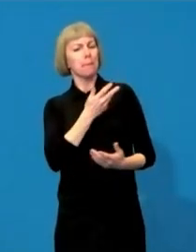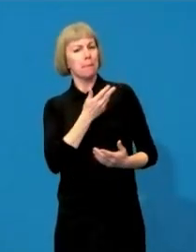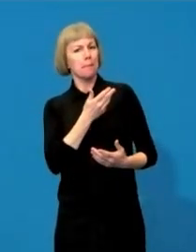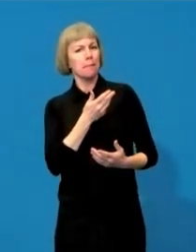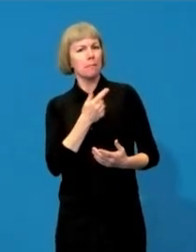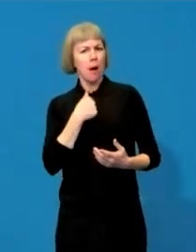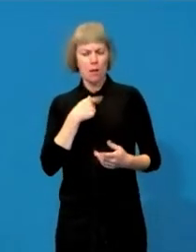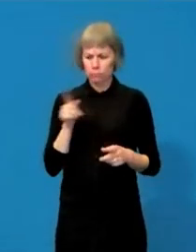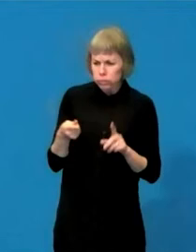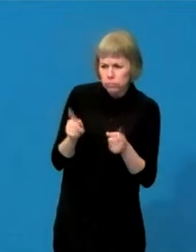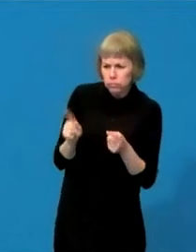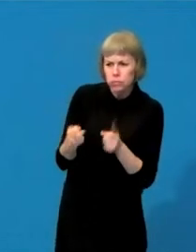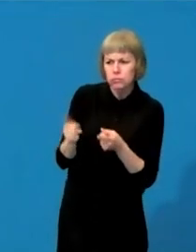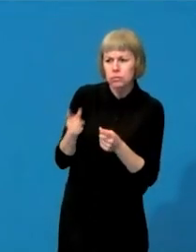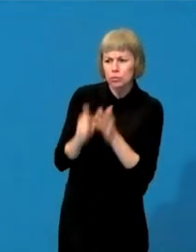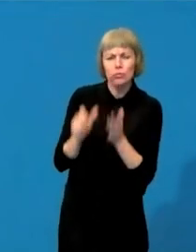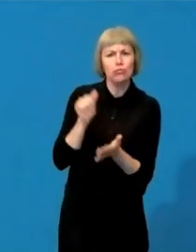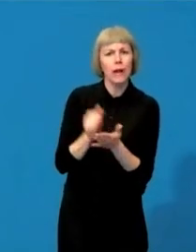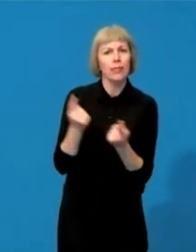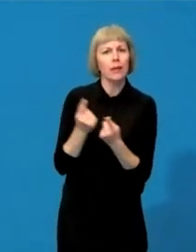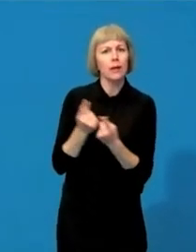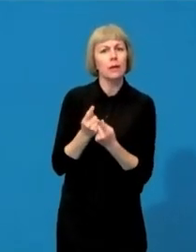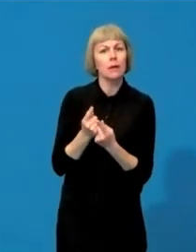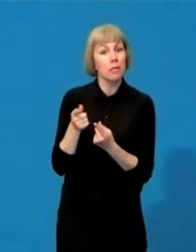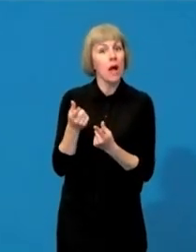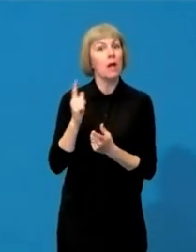if they do step out of line with their parents, that's when I've got to - you know,